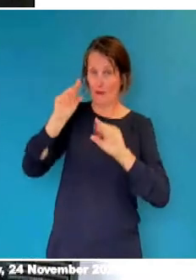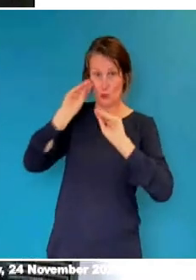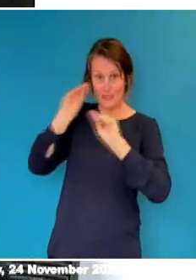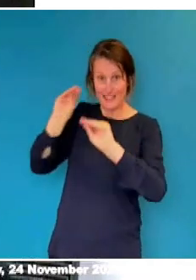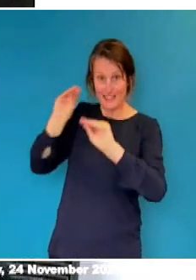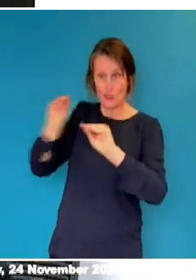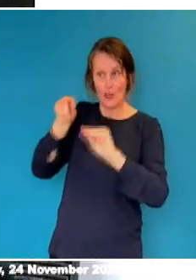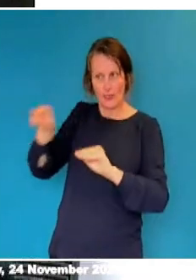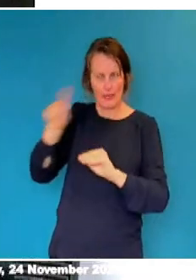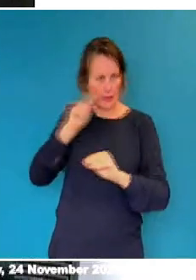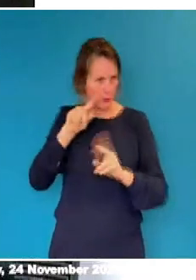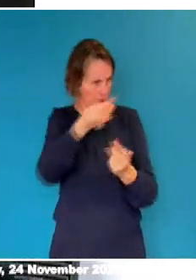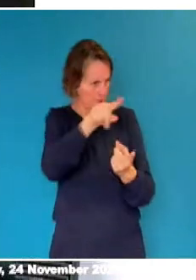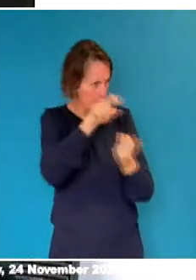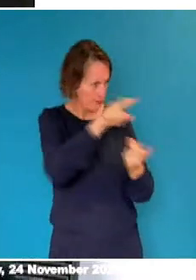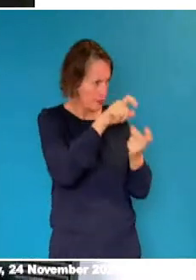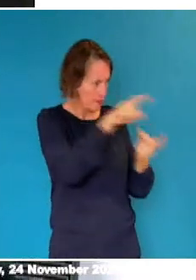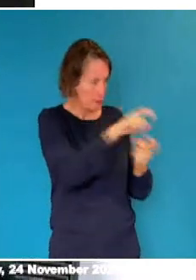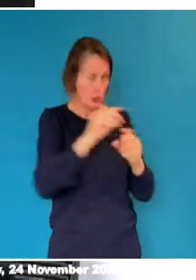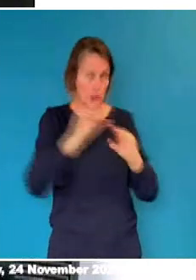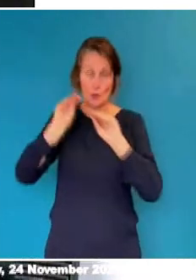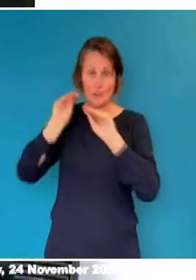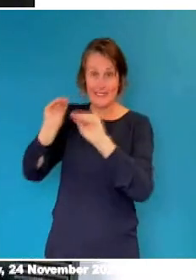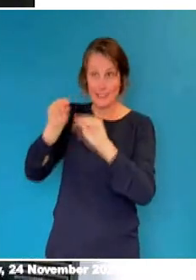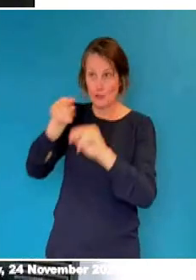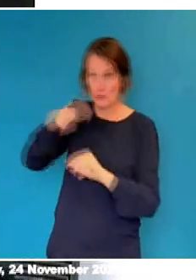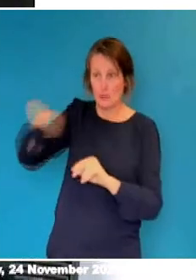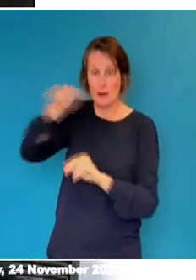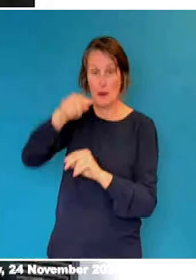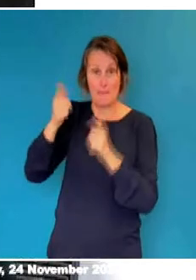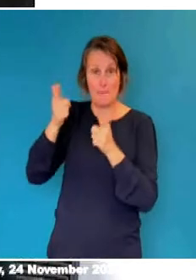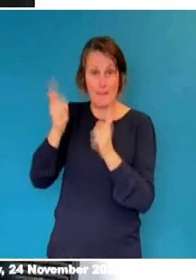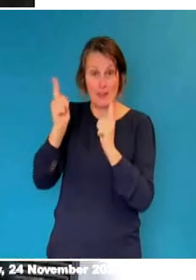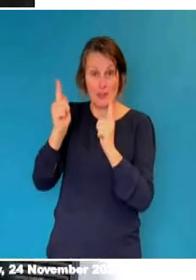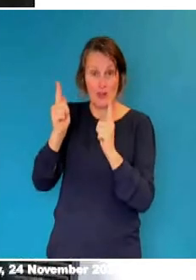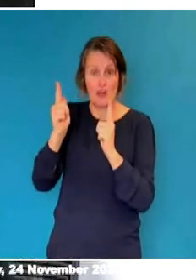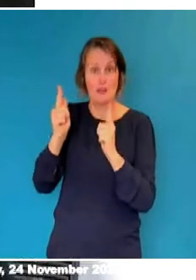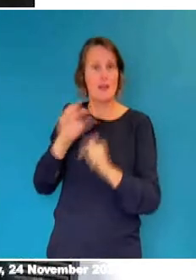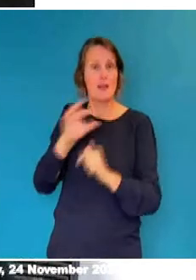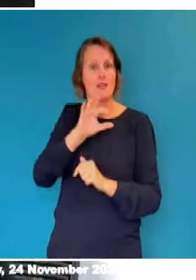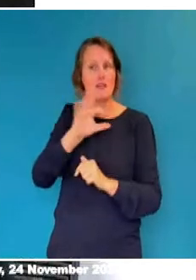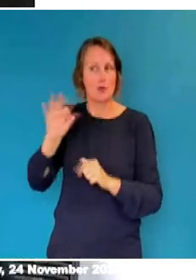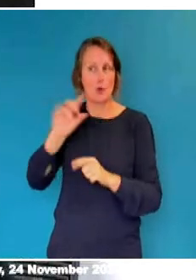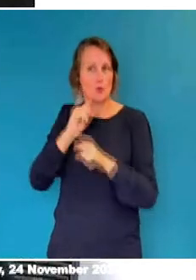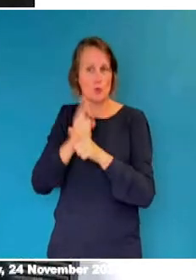restaurants, that training does not address the making of workplace adjustments, does it?